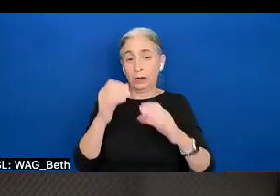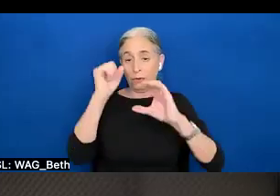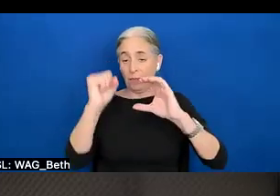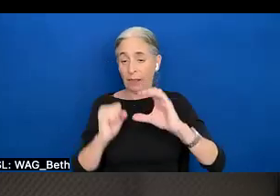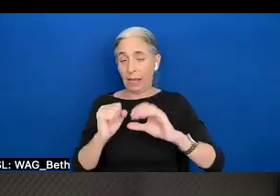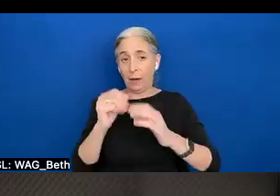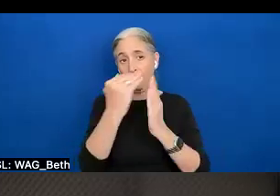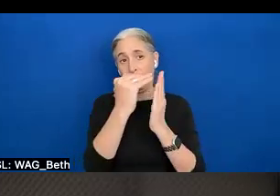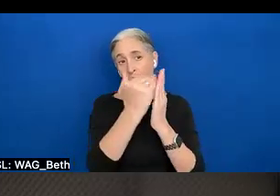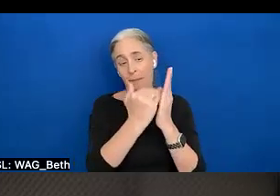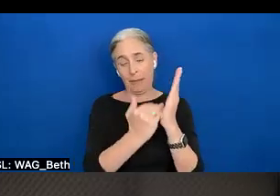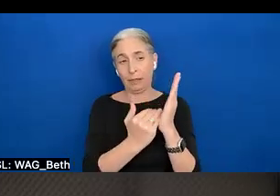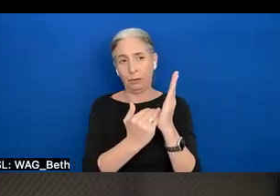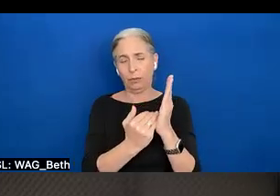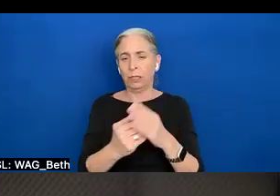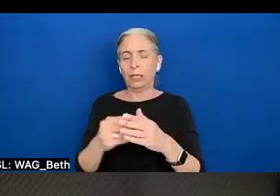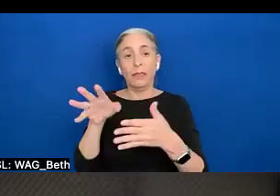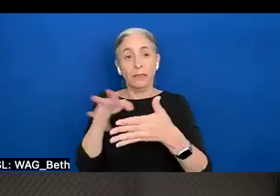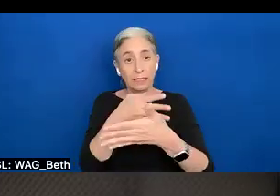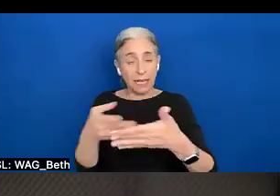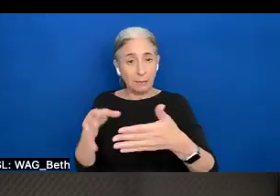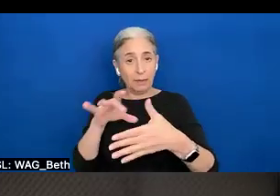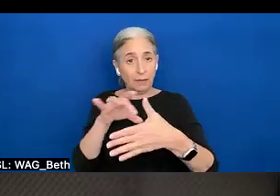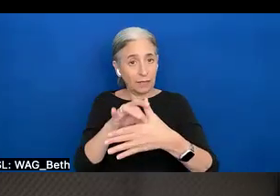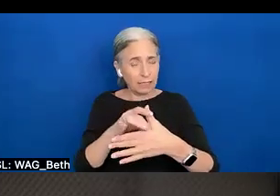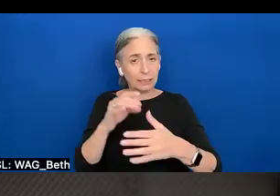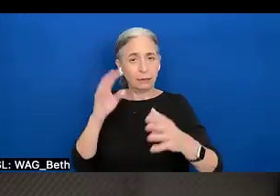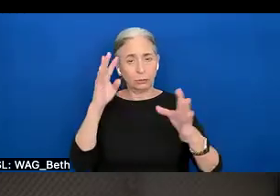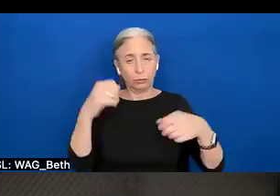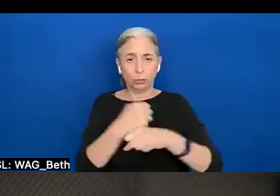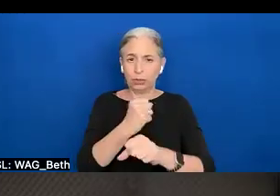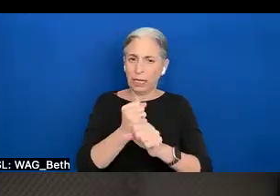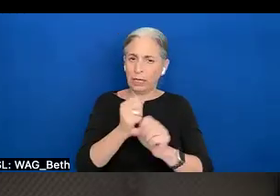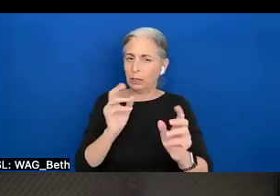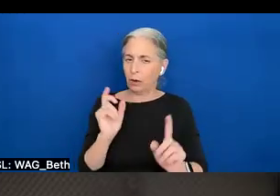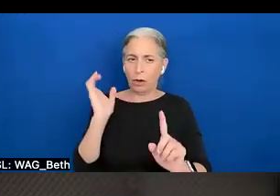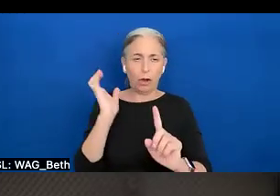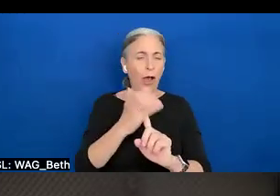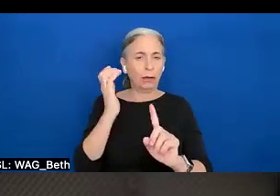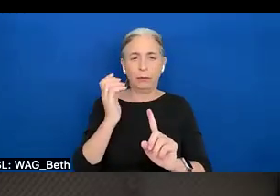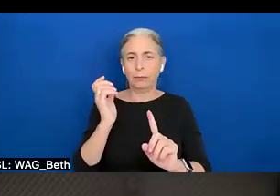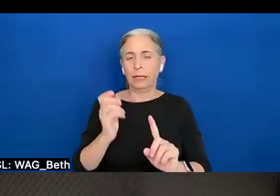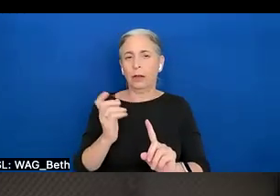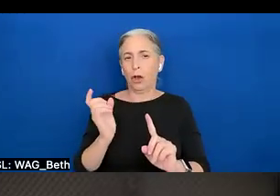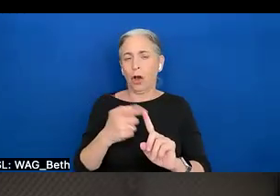And the table of contents in InDesign is created automatically, starting from the paragraph style.